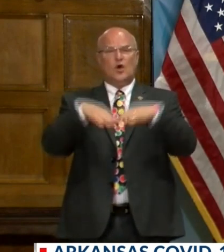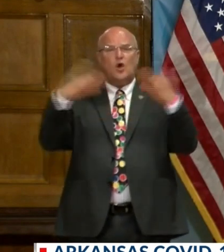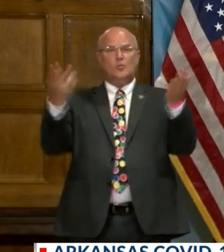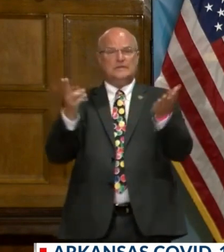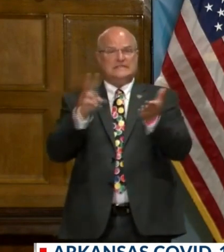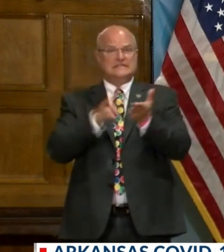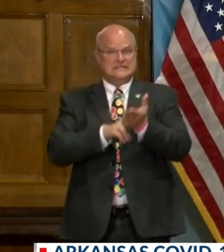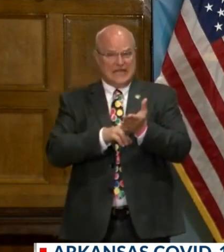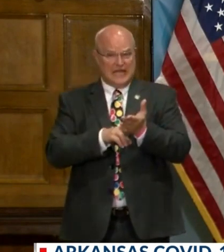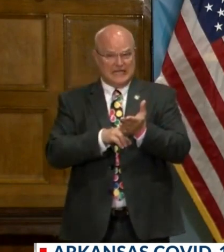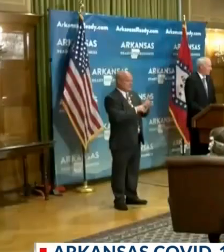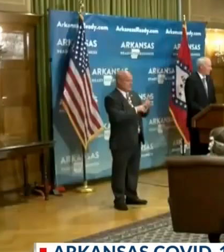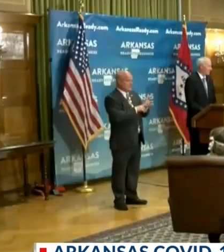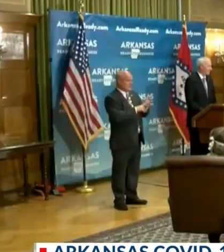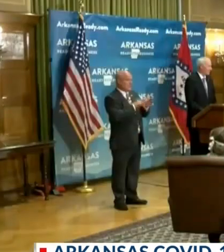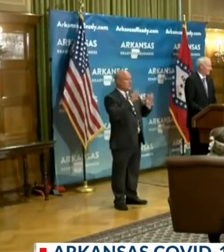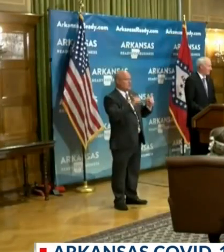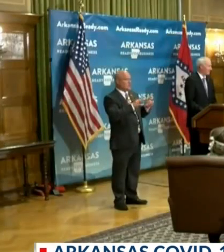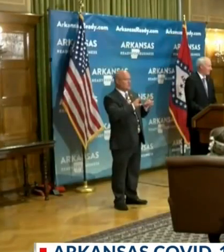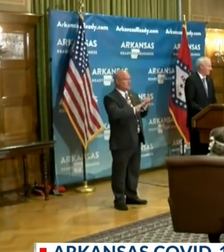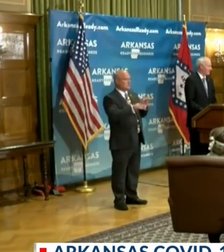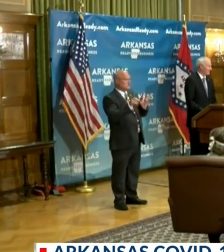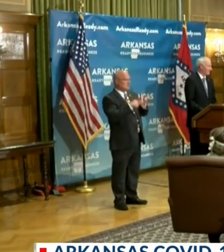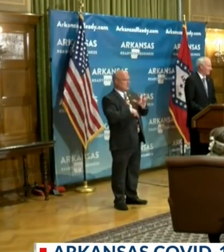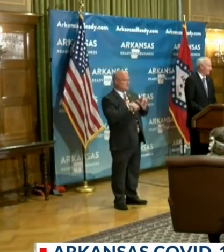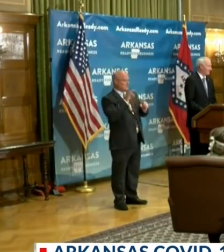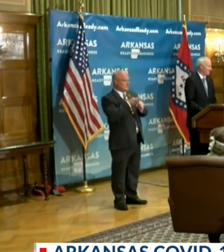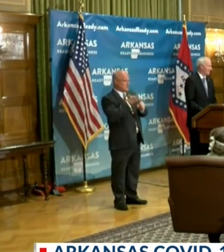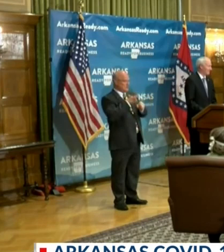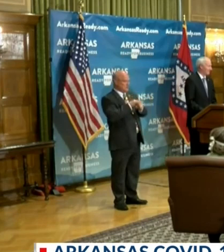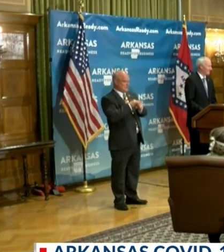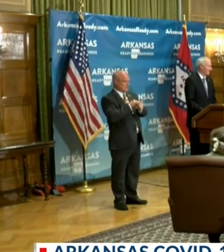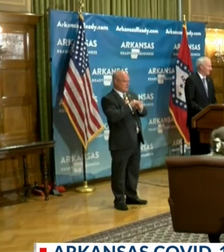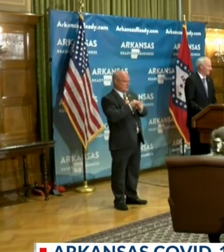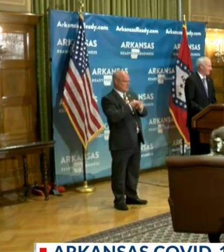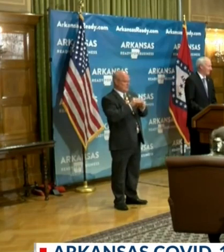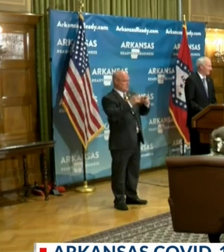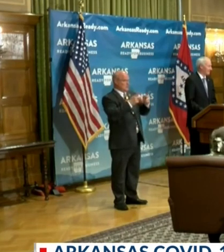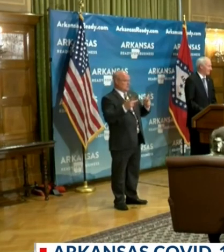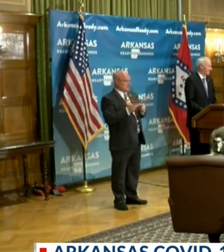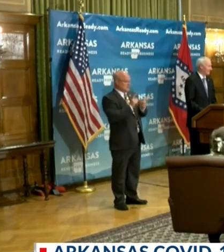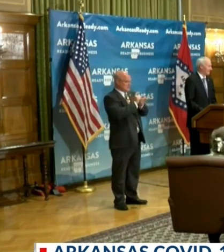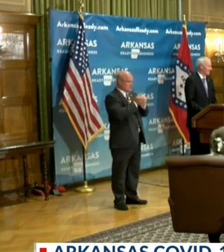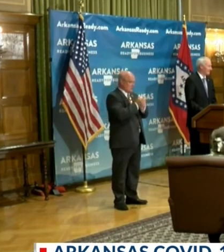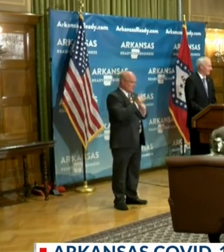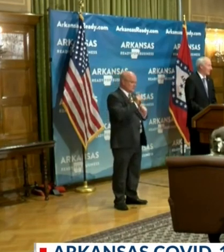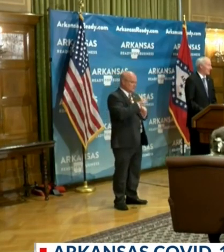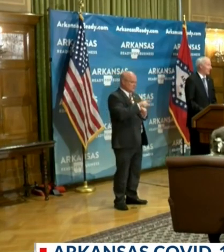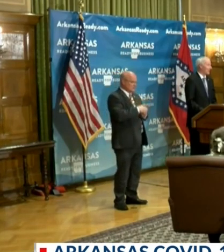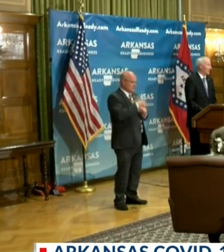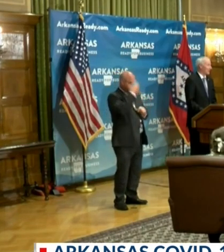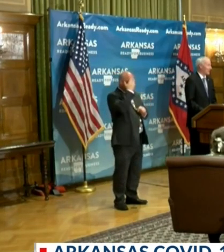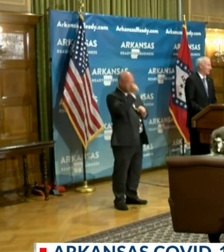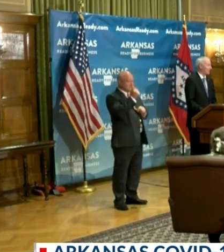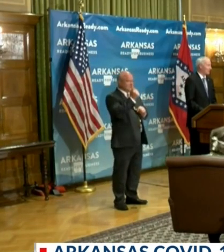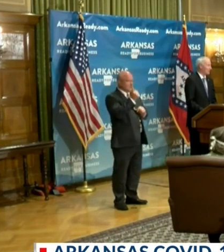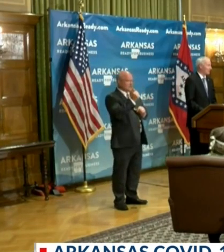WHAT YOU SIGNED. YOU'VE REPEATEDLY SAID THAT YOU'RE OPEN